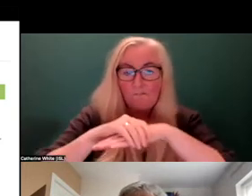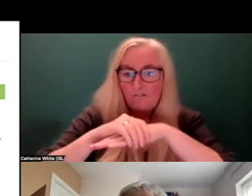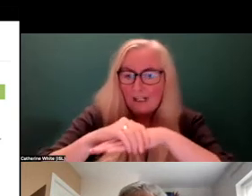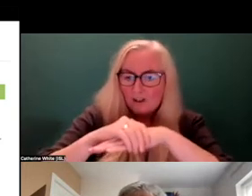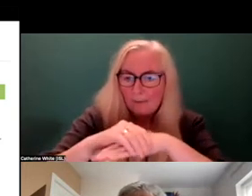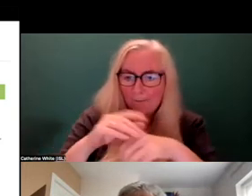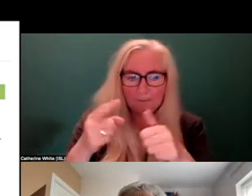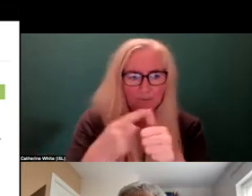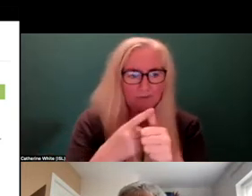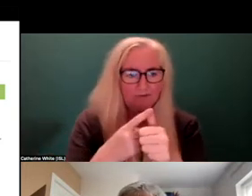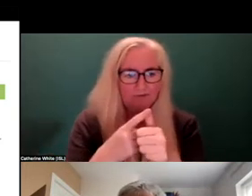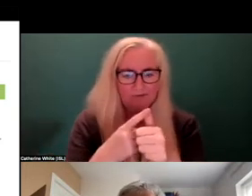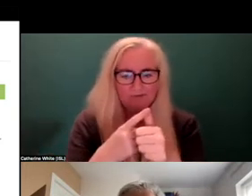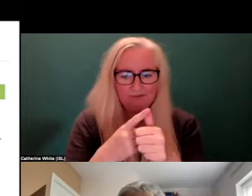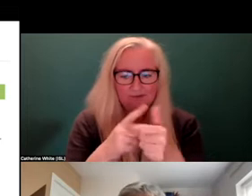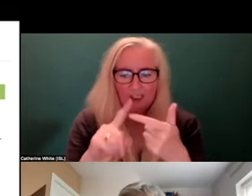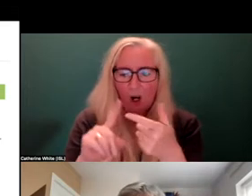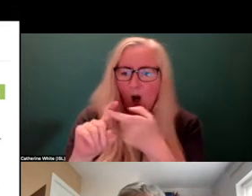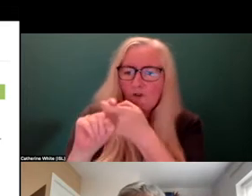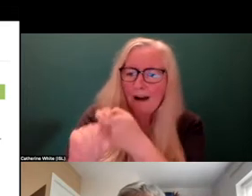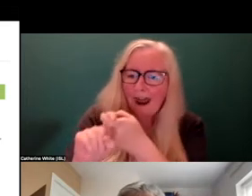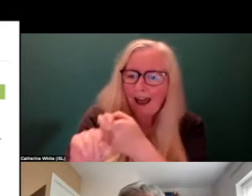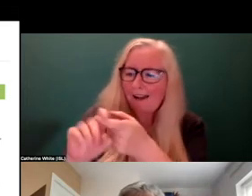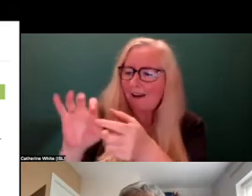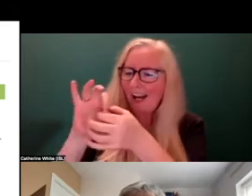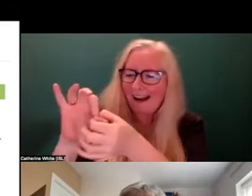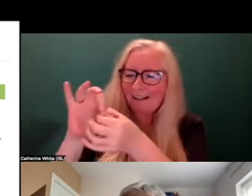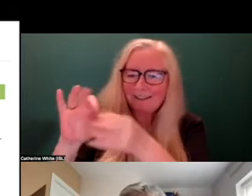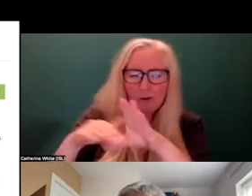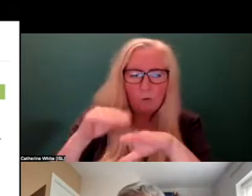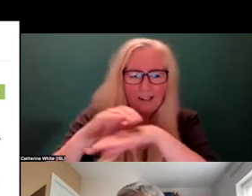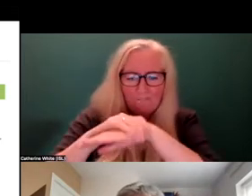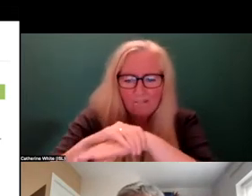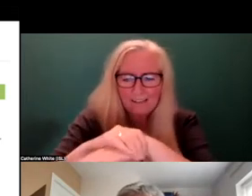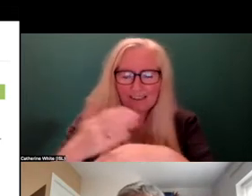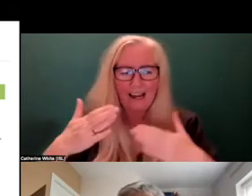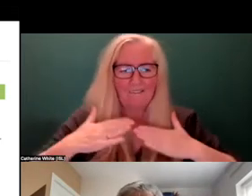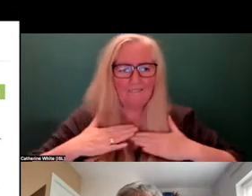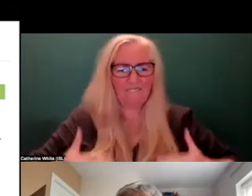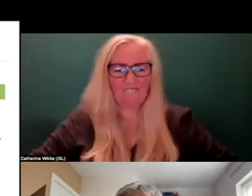things like friendship, and our reliance in connection with friends, physical